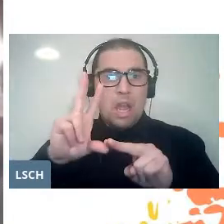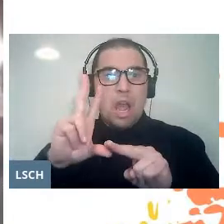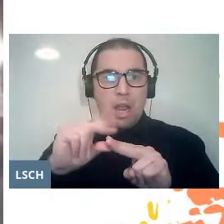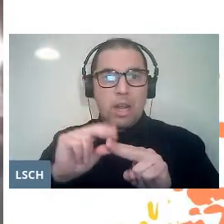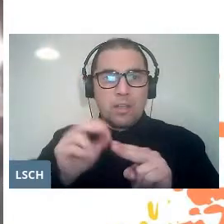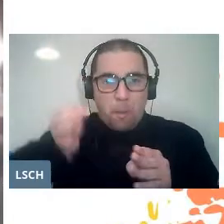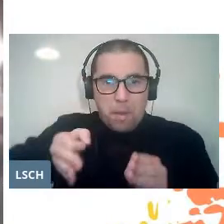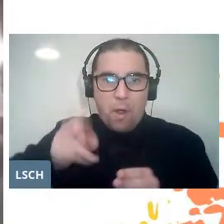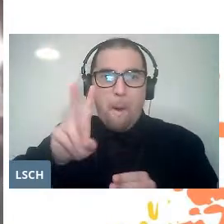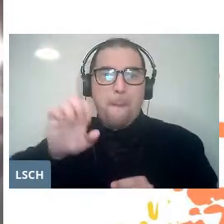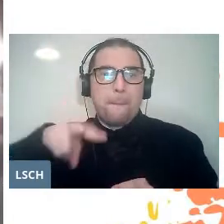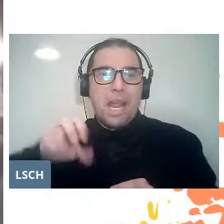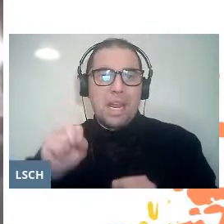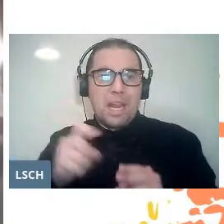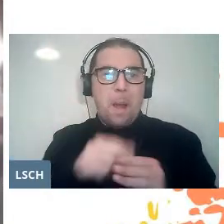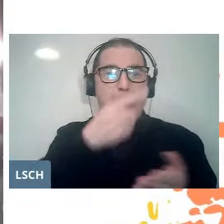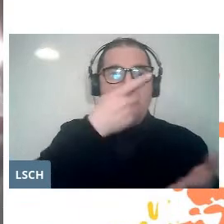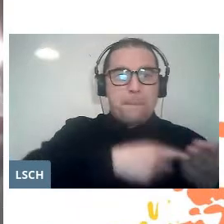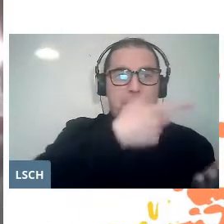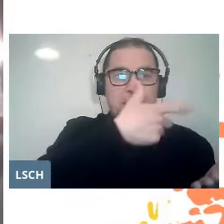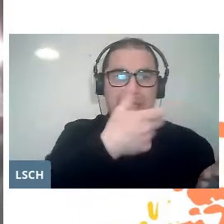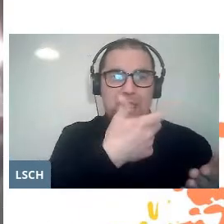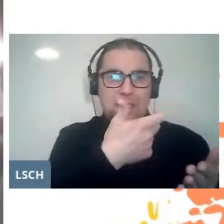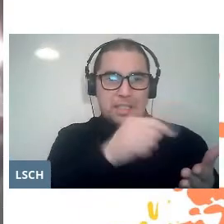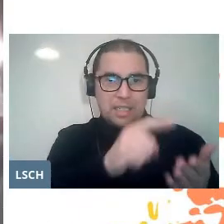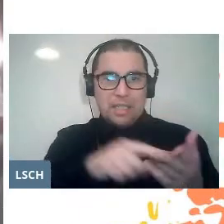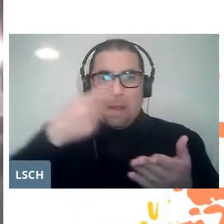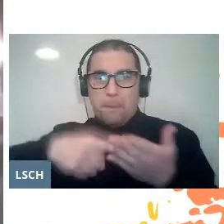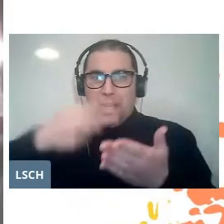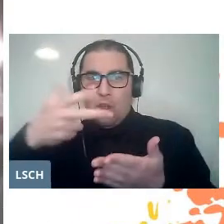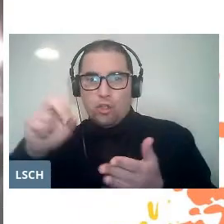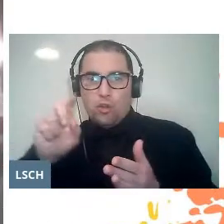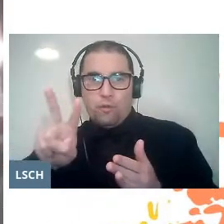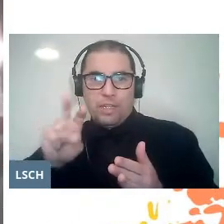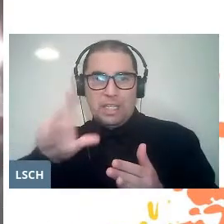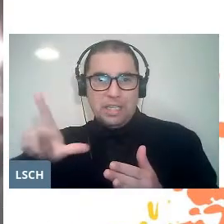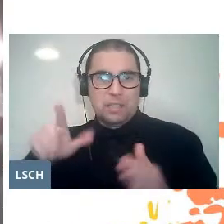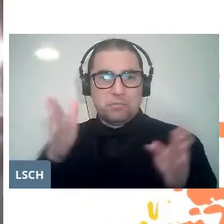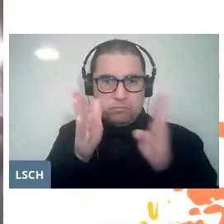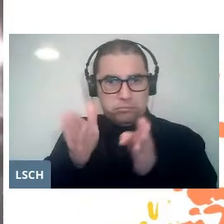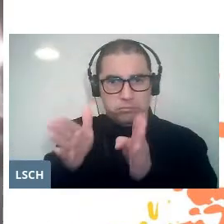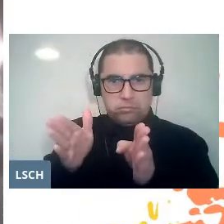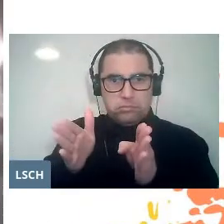located between 1770 and 1827, formed by a trilogy